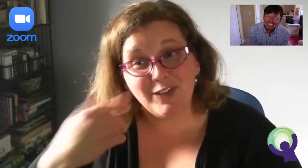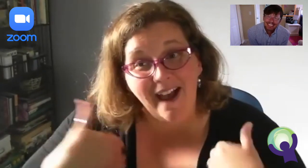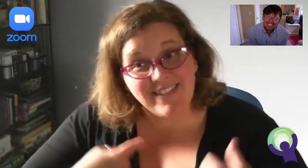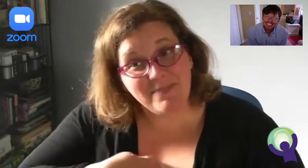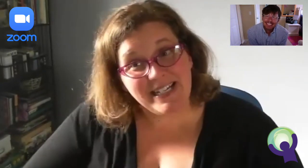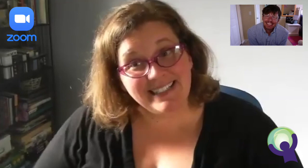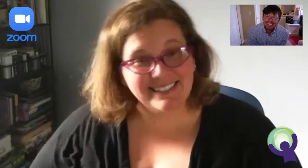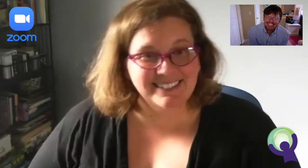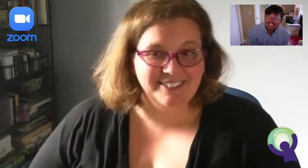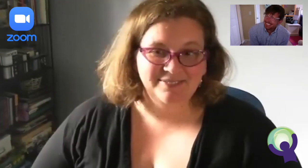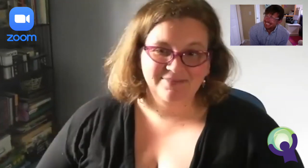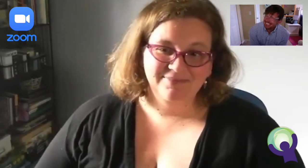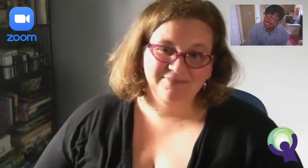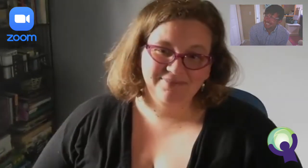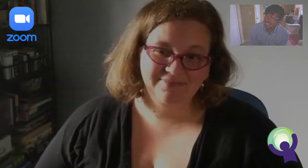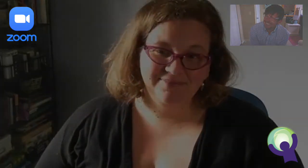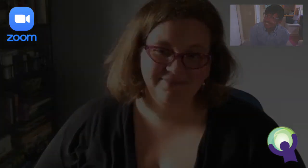you for your time HOLLIE: Thank you for having me!